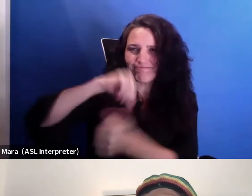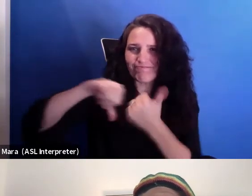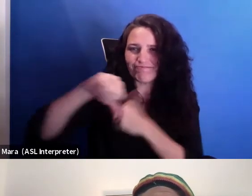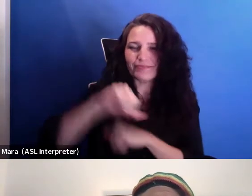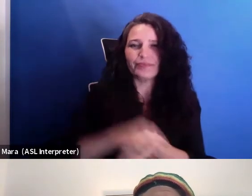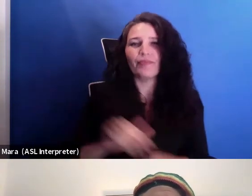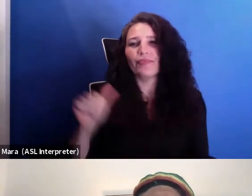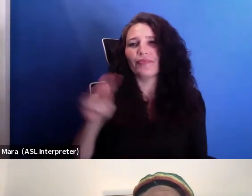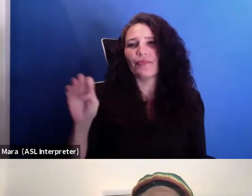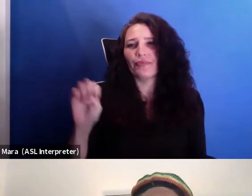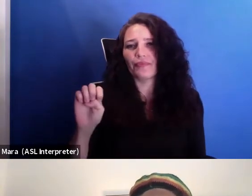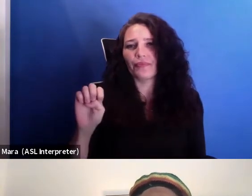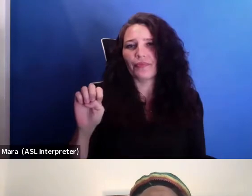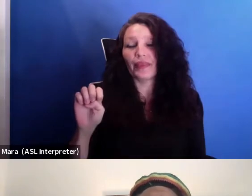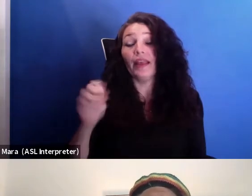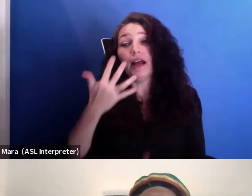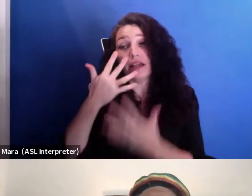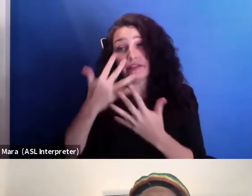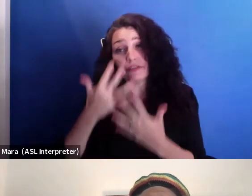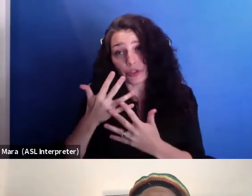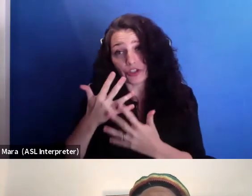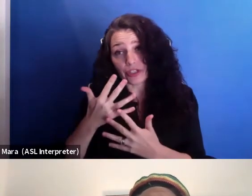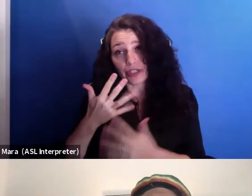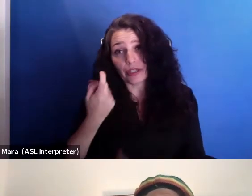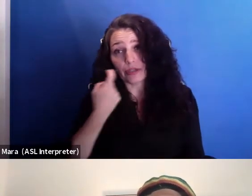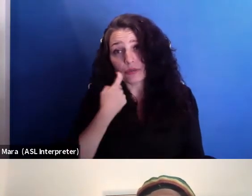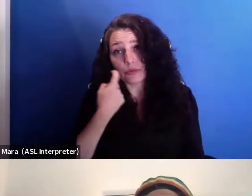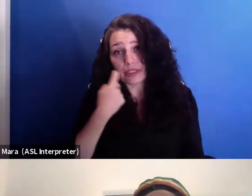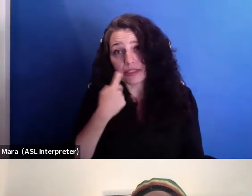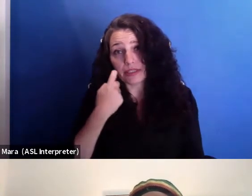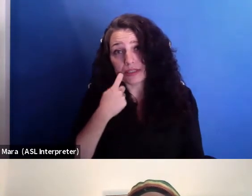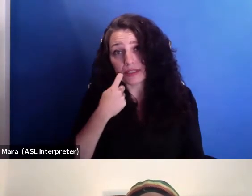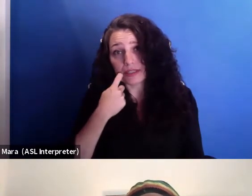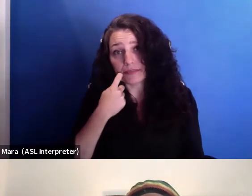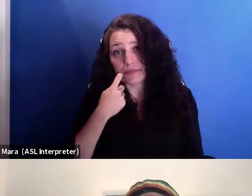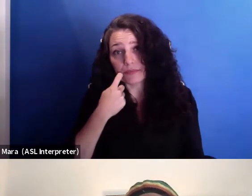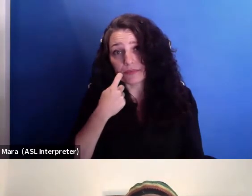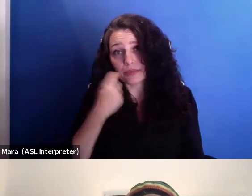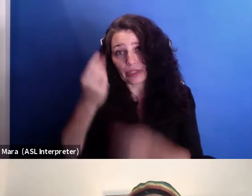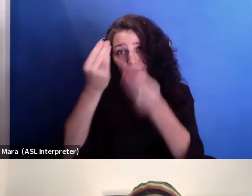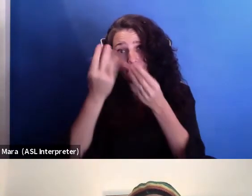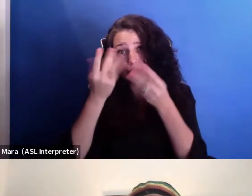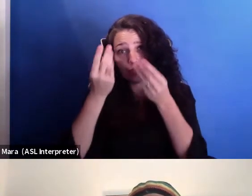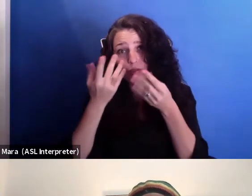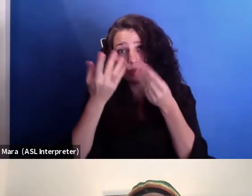unfortunately, is the ascension of Coney Barrett to the Supreme court.